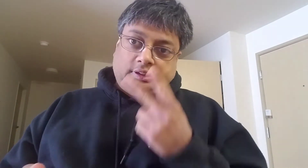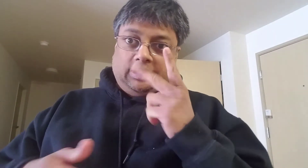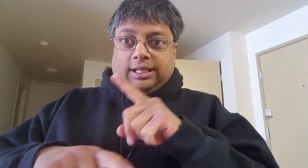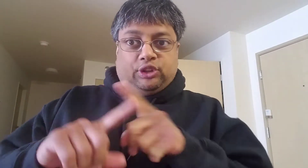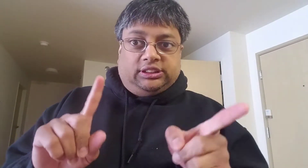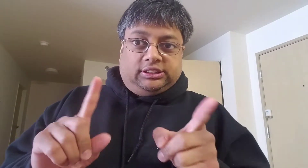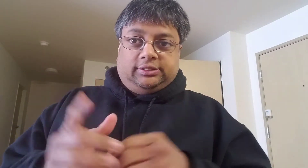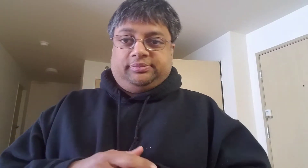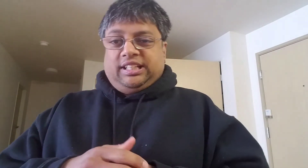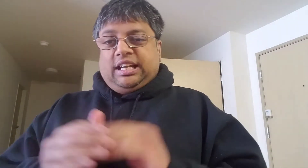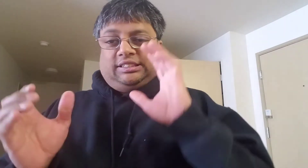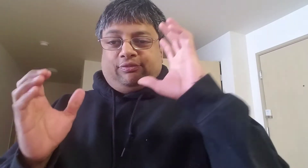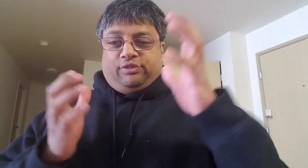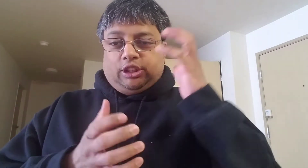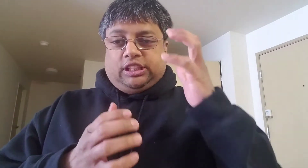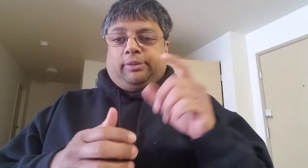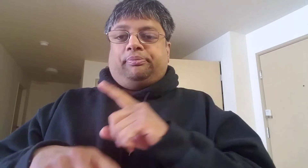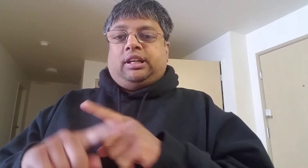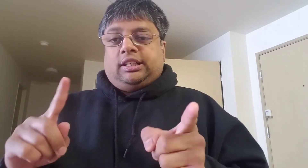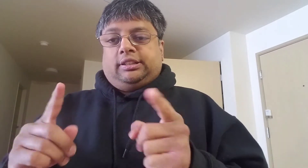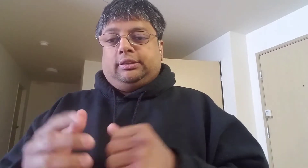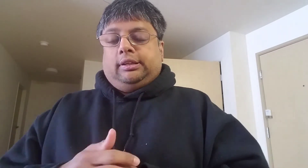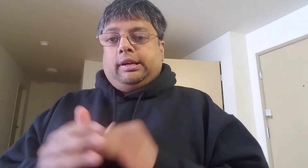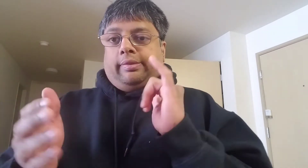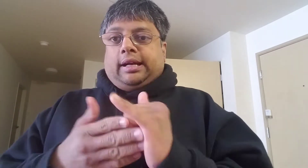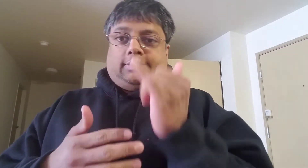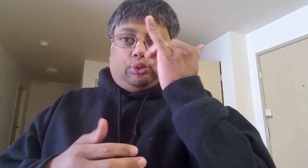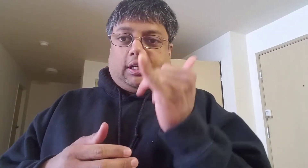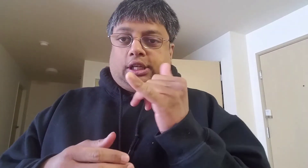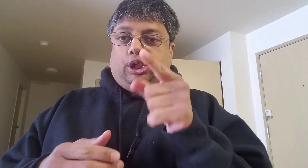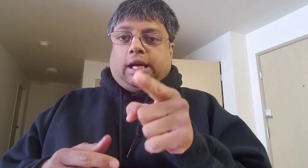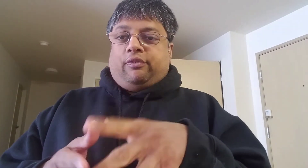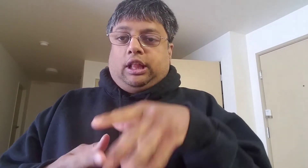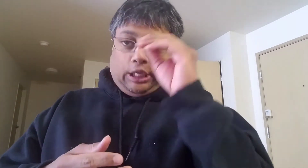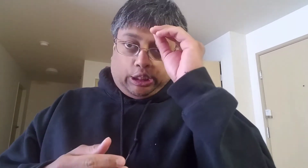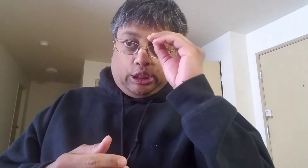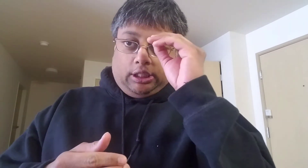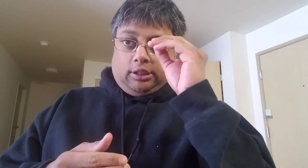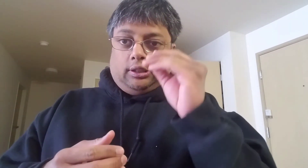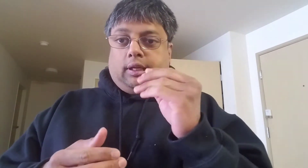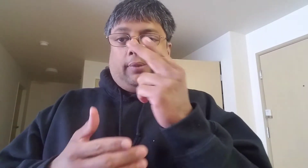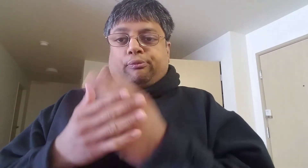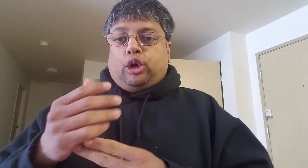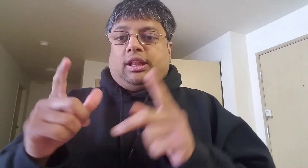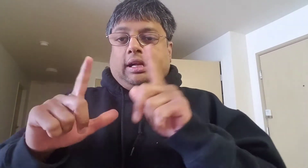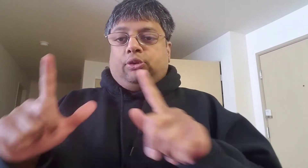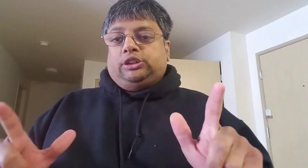See the difference? It's confusing... that's why you have to learn both languages.